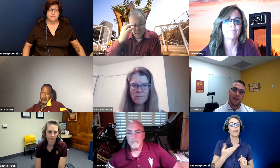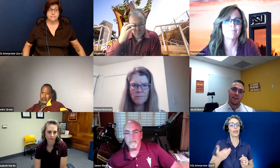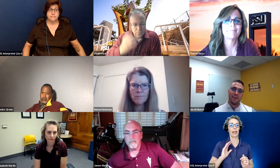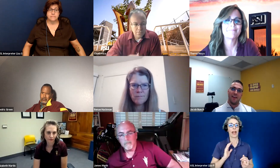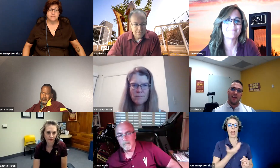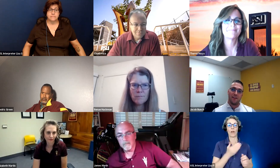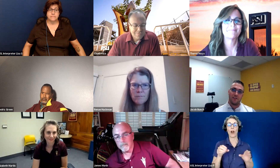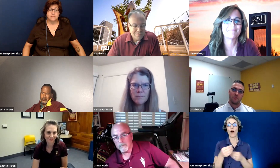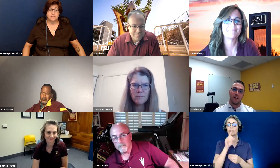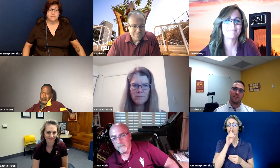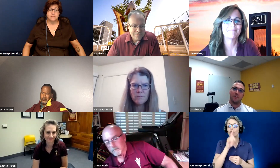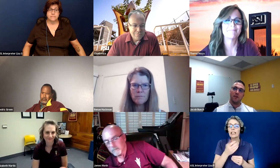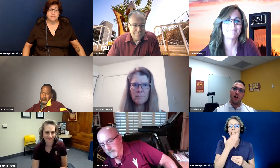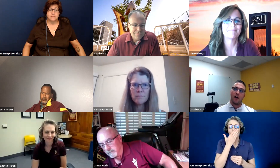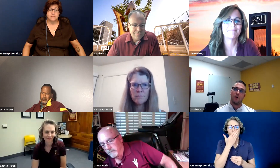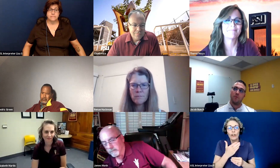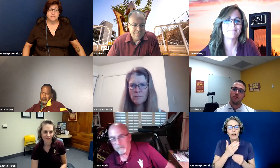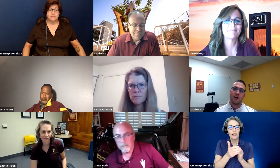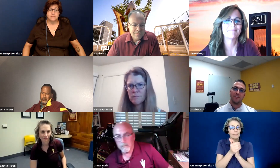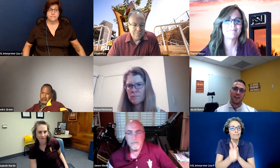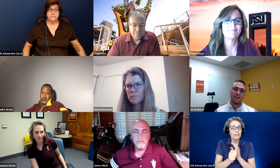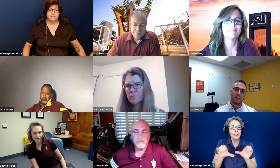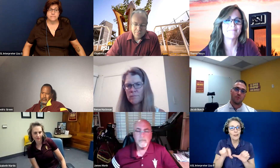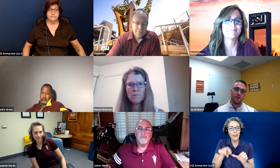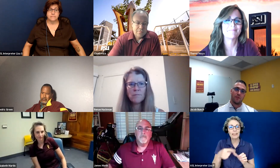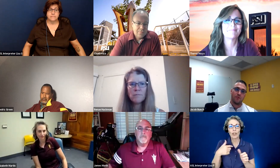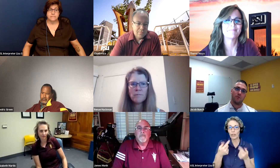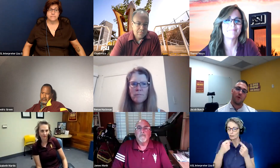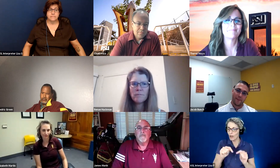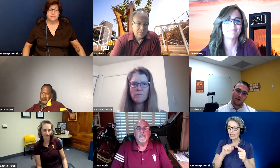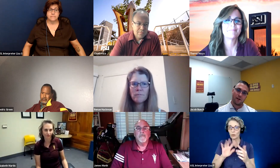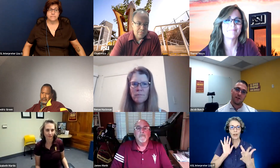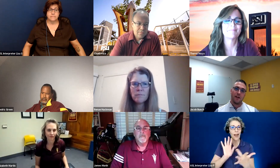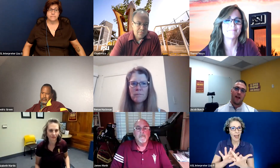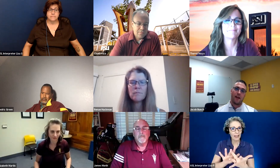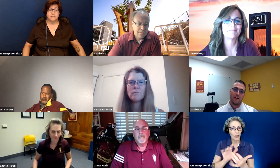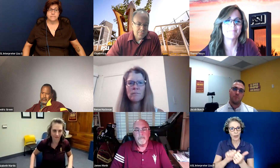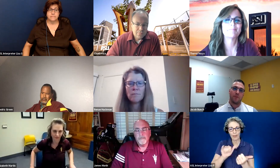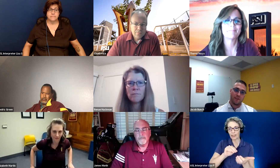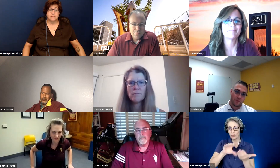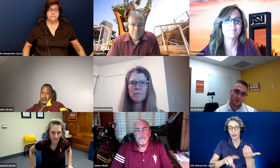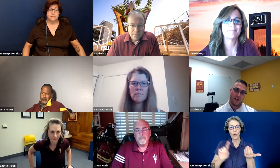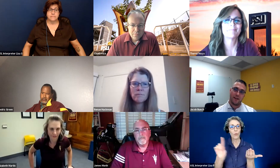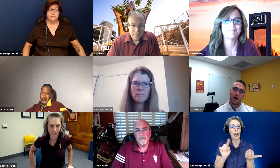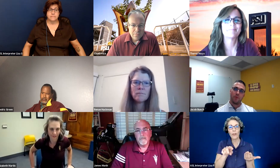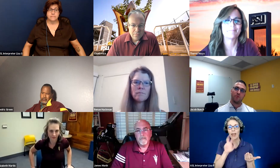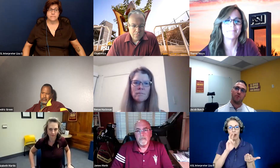at is trying to connect with the street where they are and empathize with their need and help them